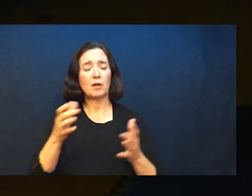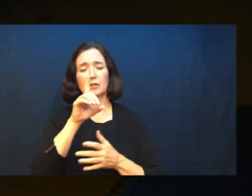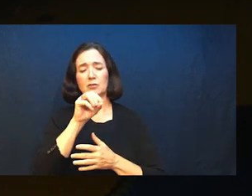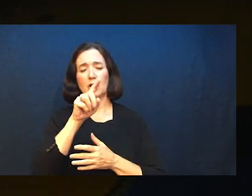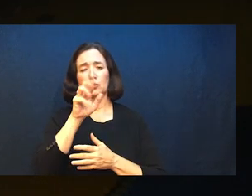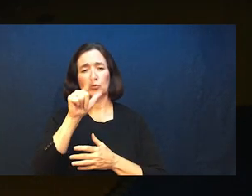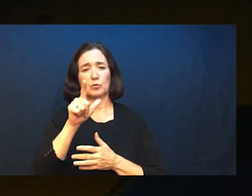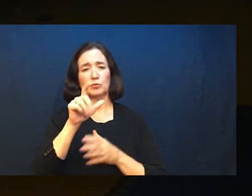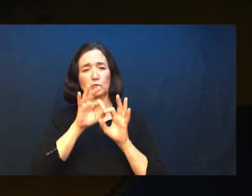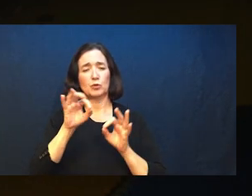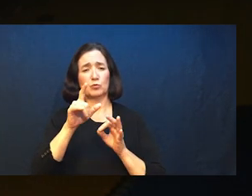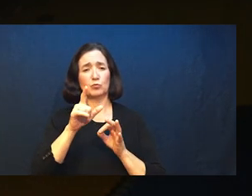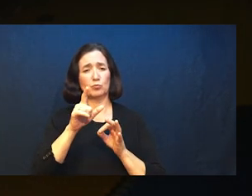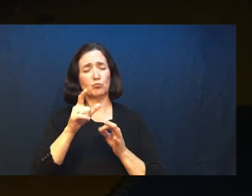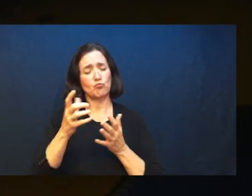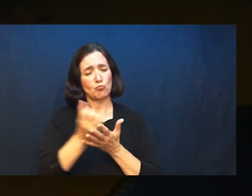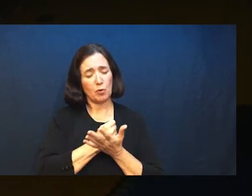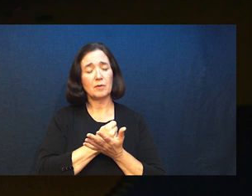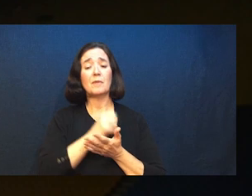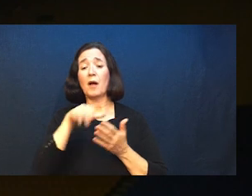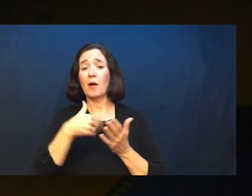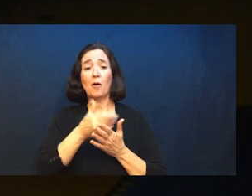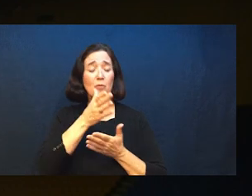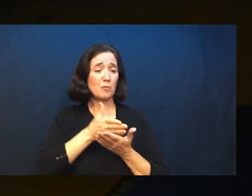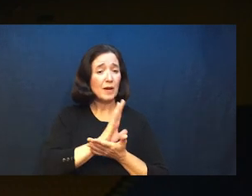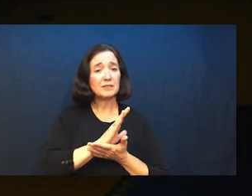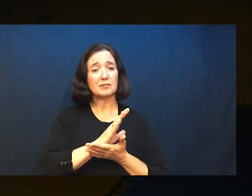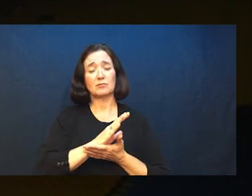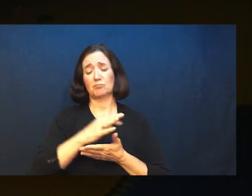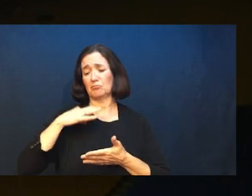with all the rights, privileges, amenities, and responsibilities thereto appertaining.